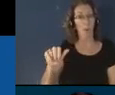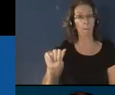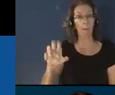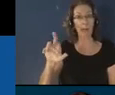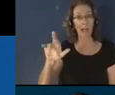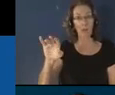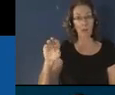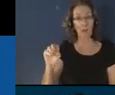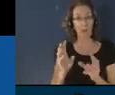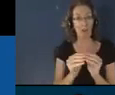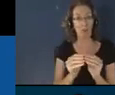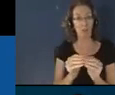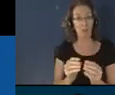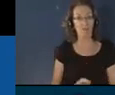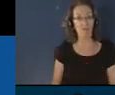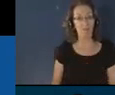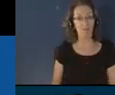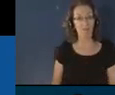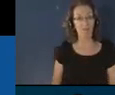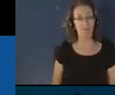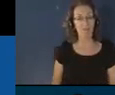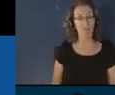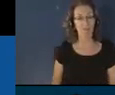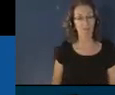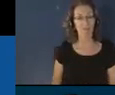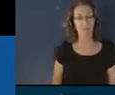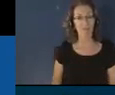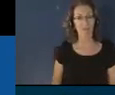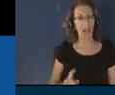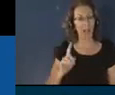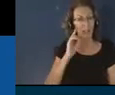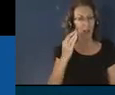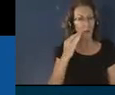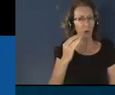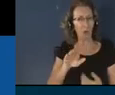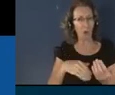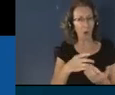conference. uh My I think I know everybody here for the first time so